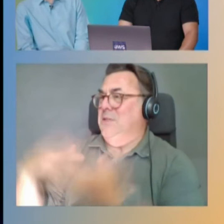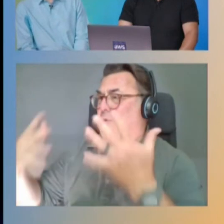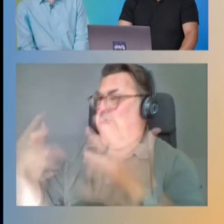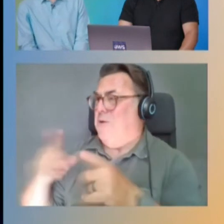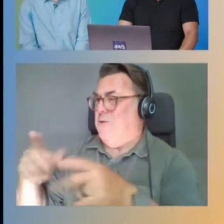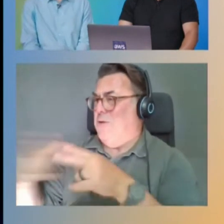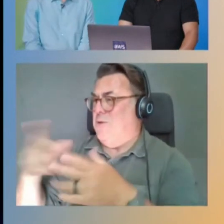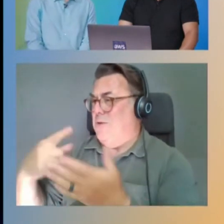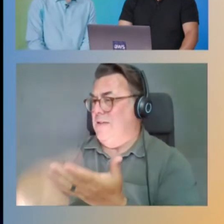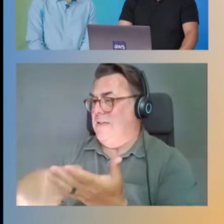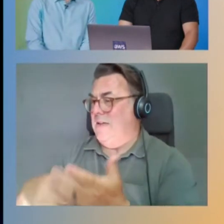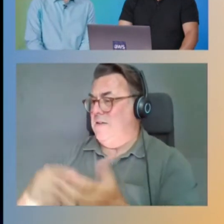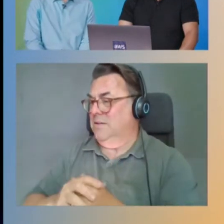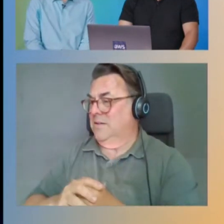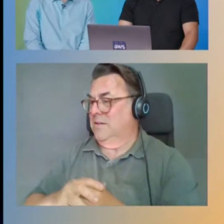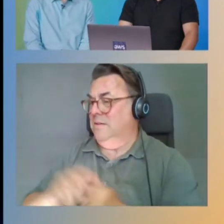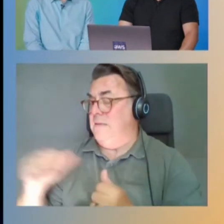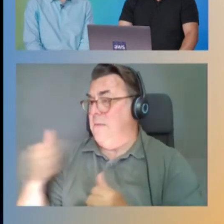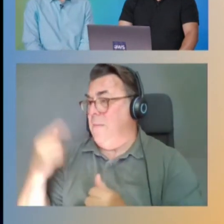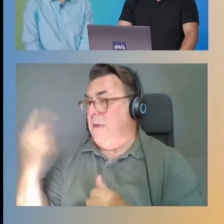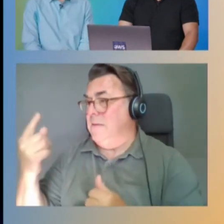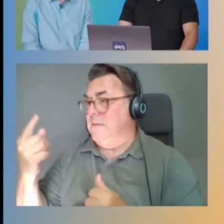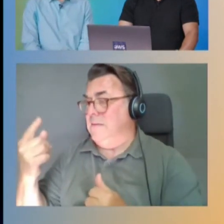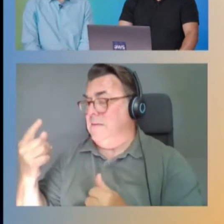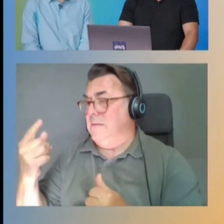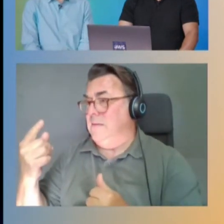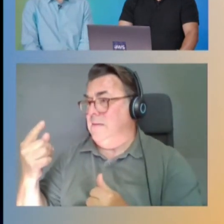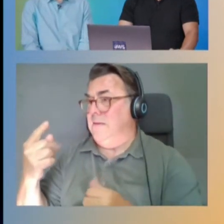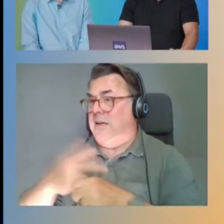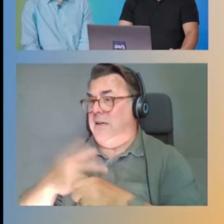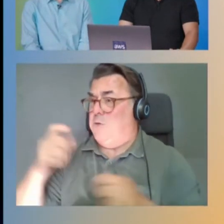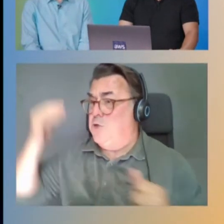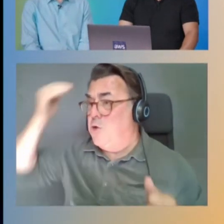Is there anything that customers should know that we have not covered?